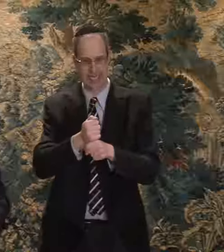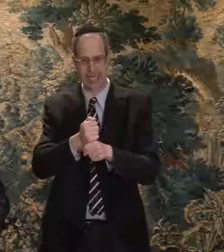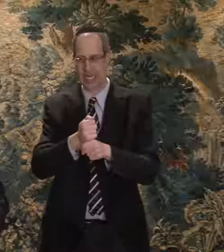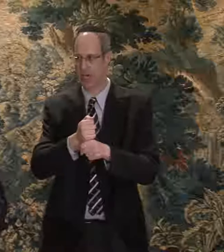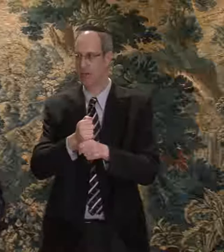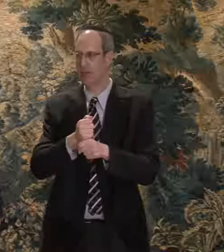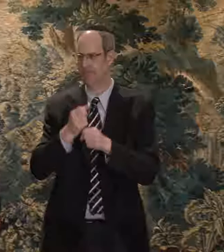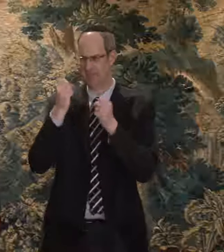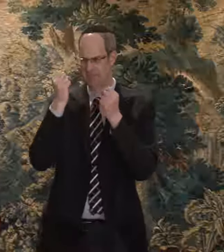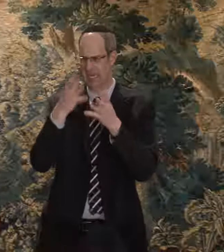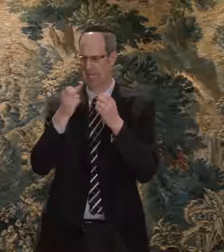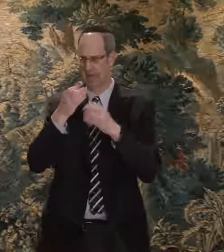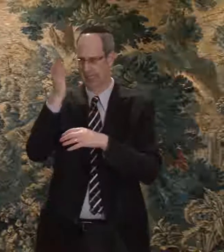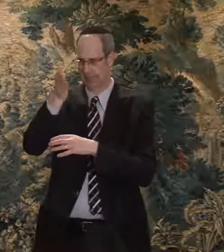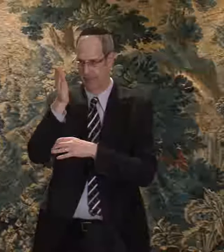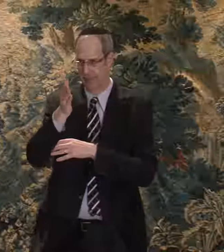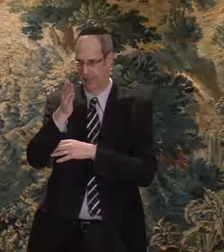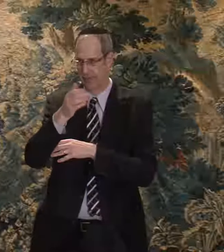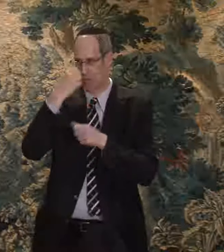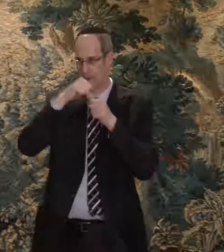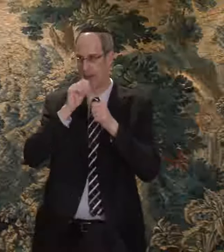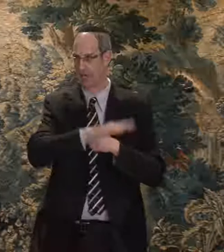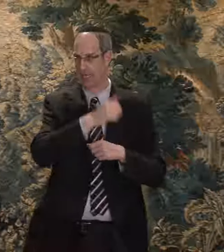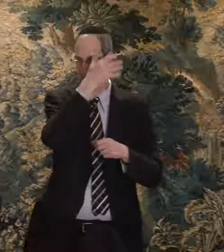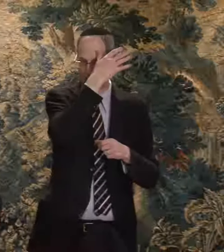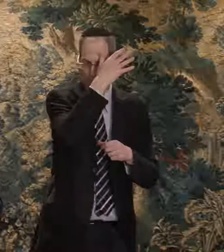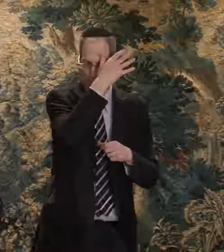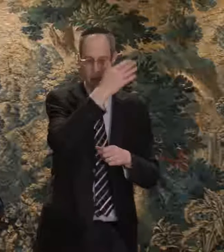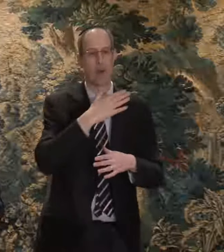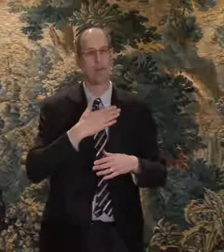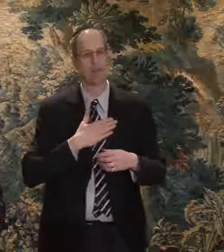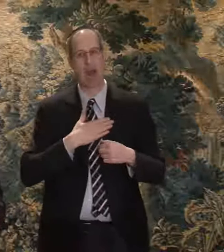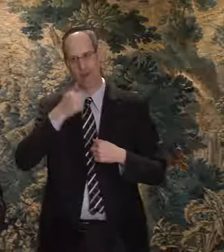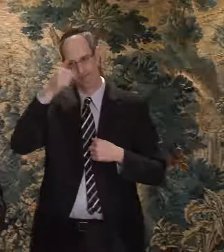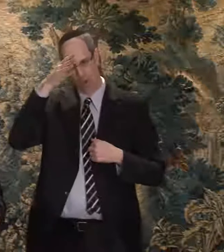speeches about his father now my father was Shalom and rabbi Sherrill learned in